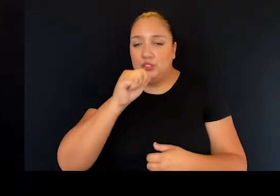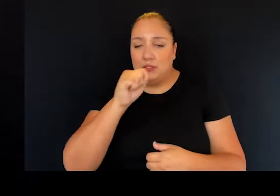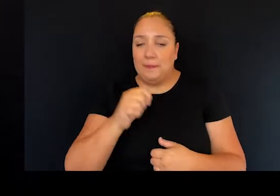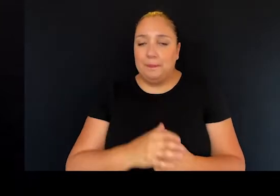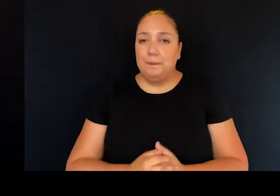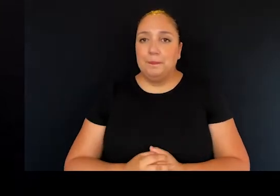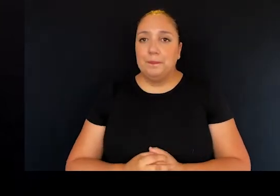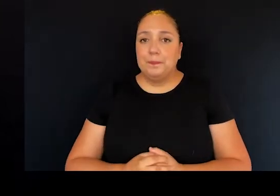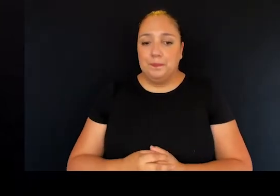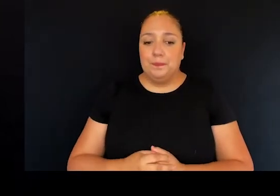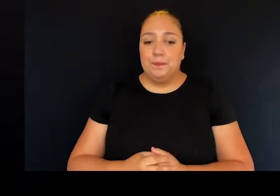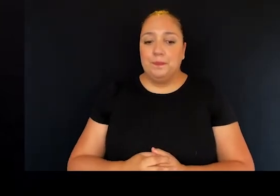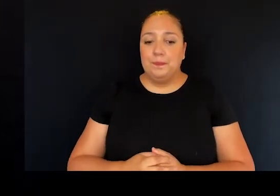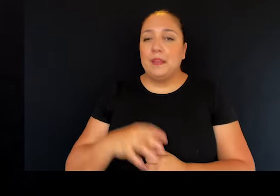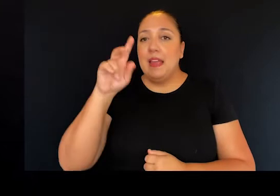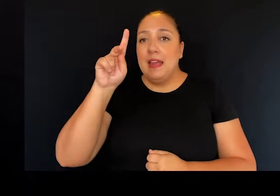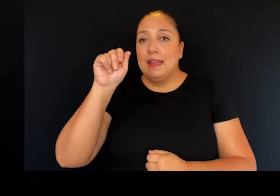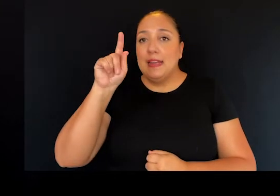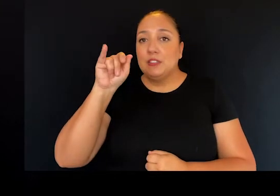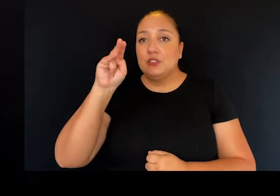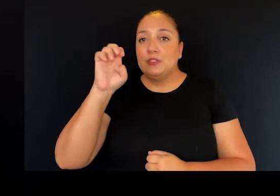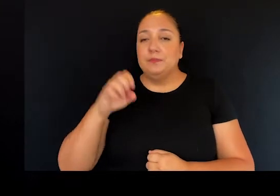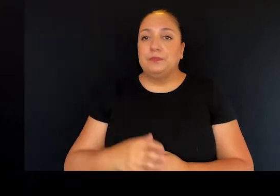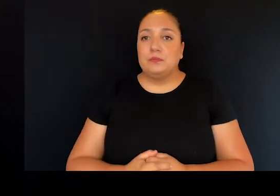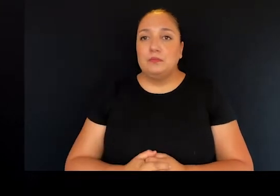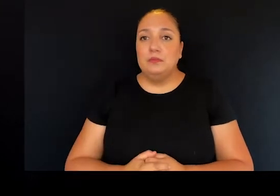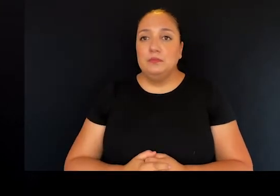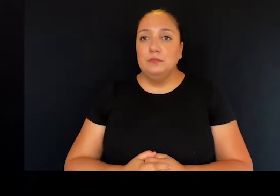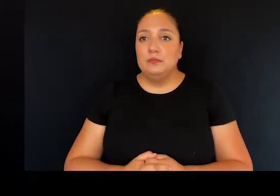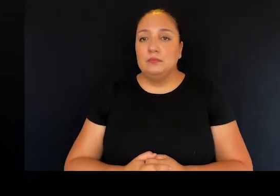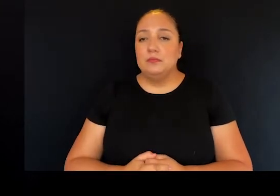Really, the challenge for all of us